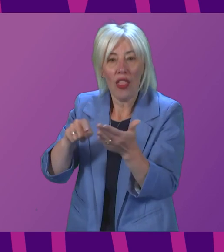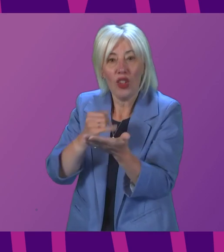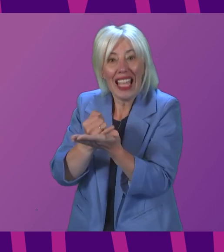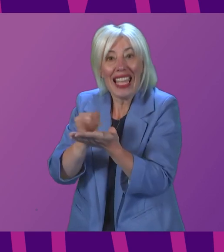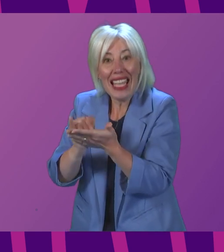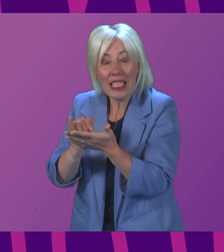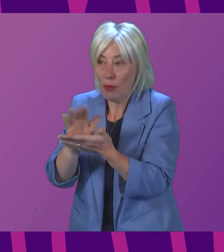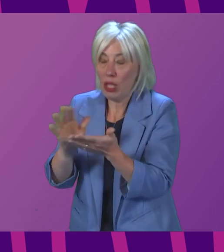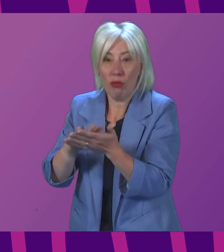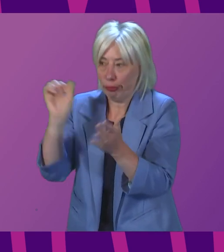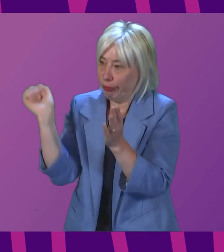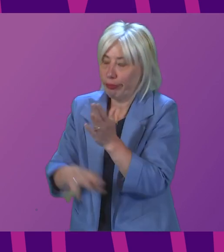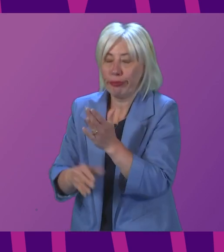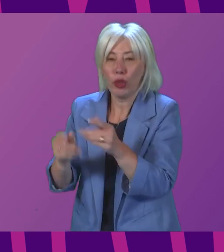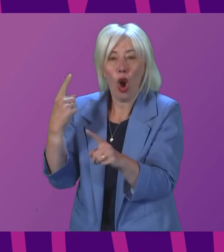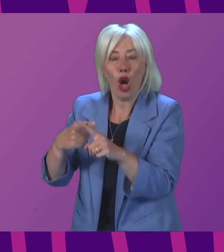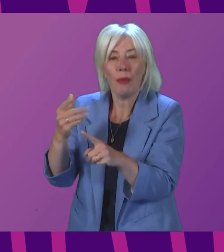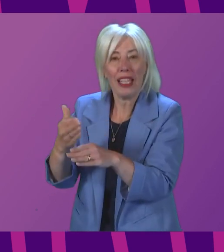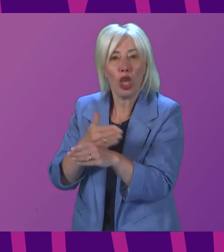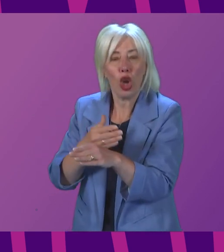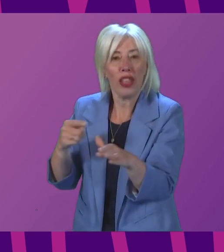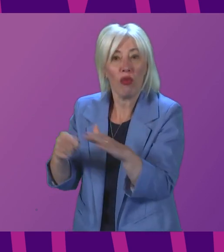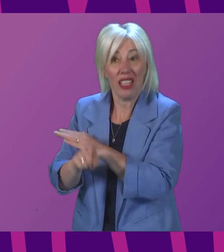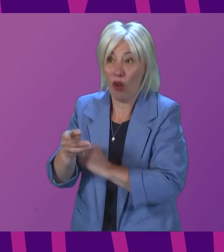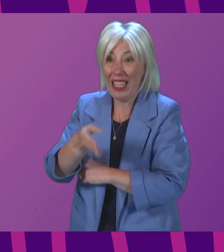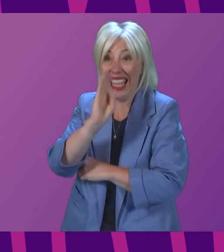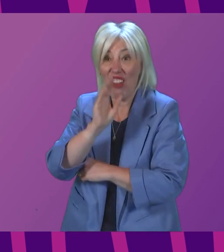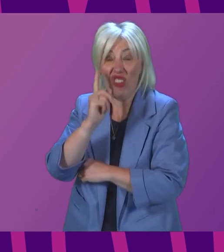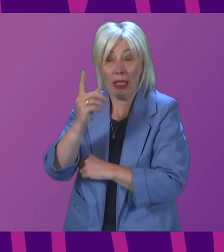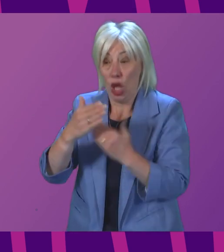that scrapped automatic early release for the most dangerous long-term prisoners.